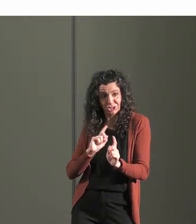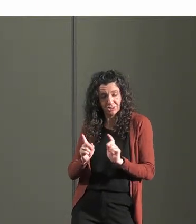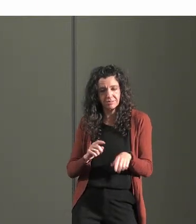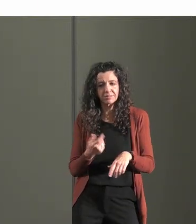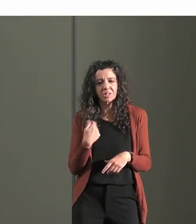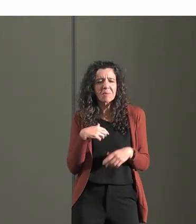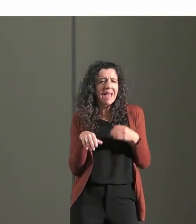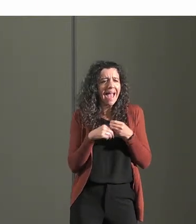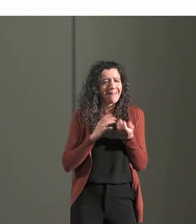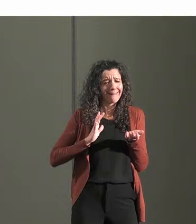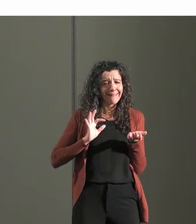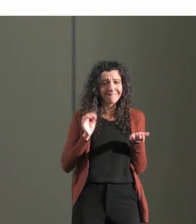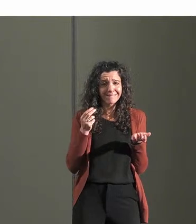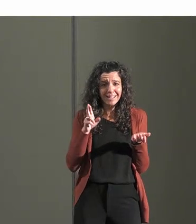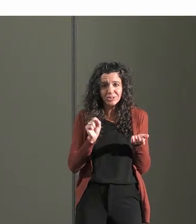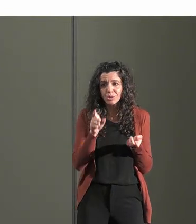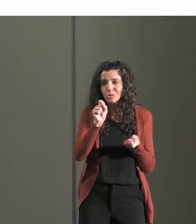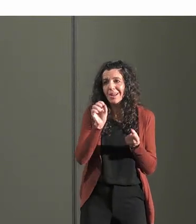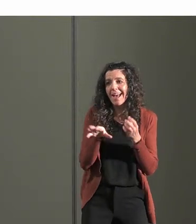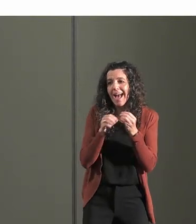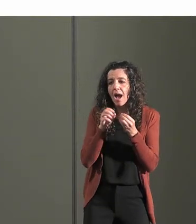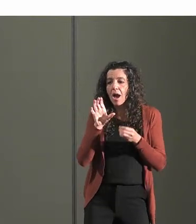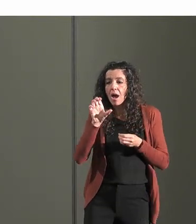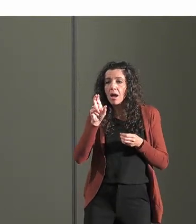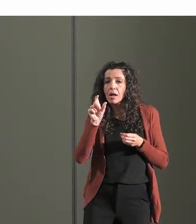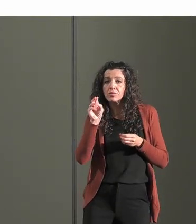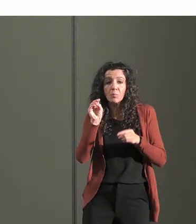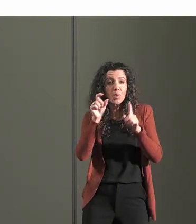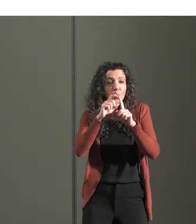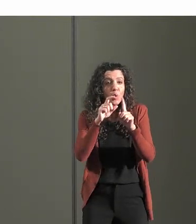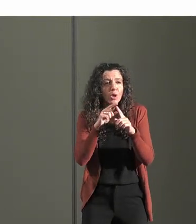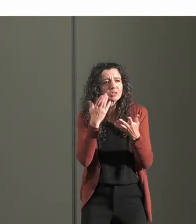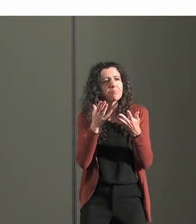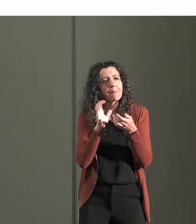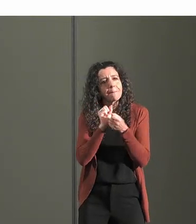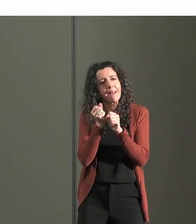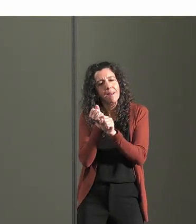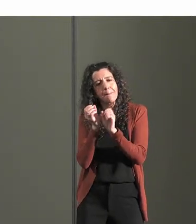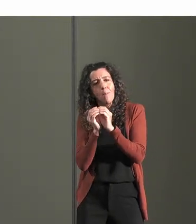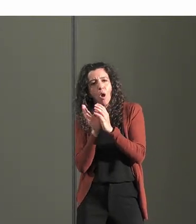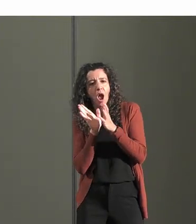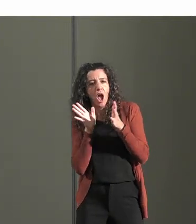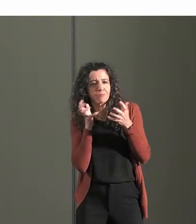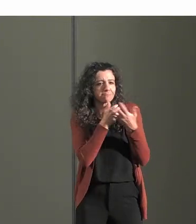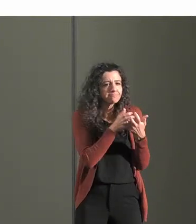This offers real-time captioning for conversations. We built features in. You could add custom words to bias